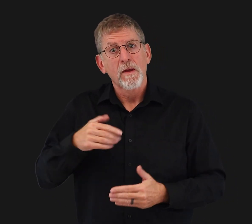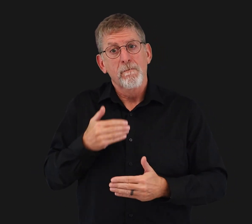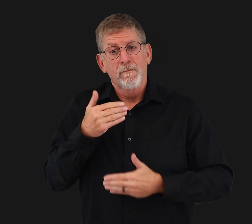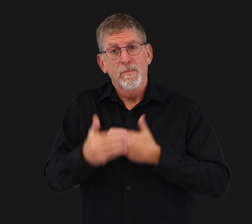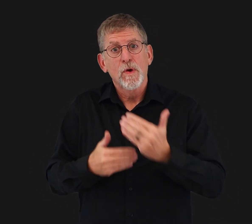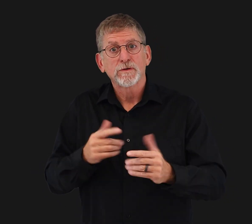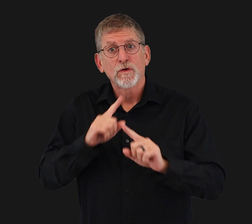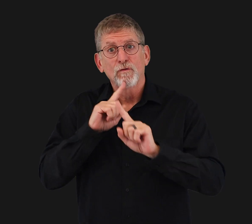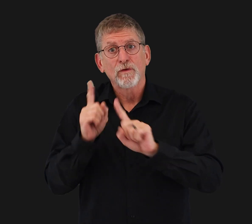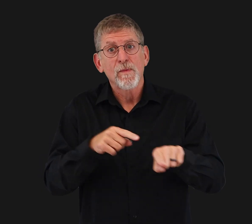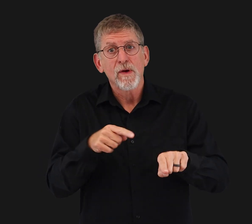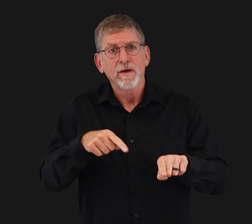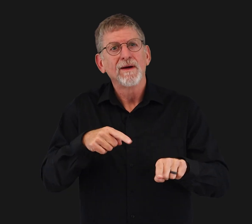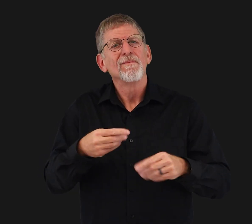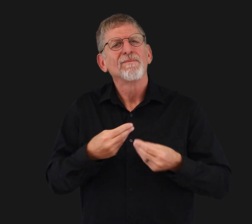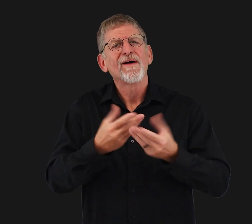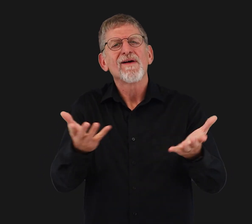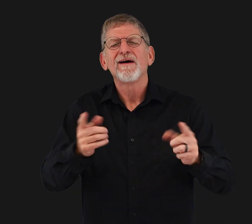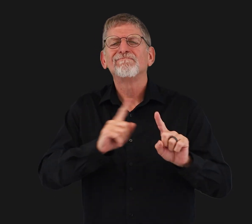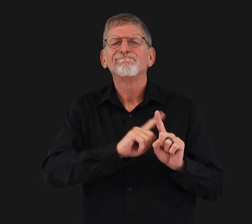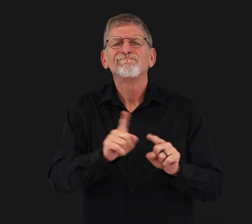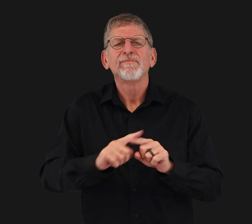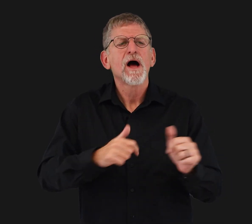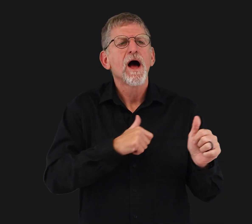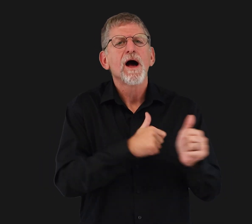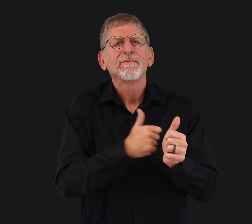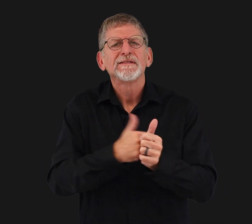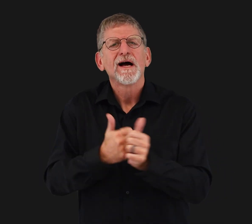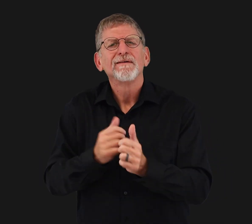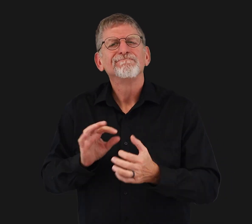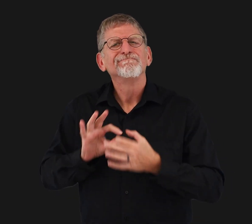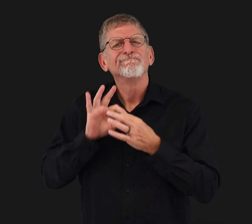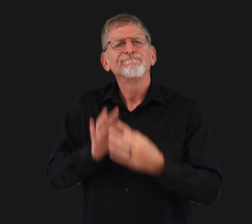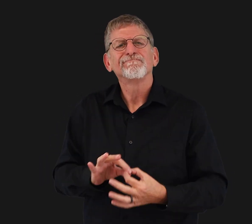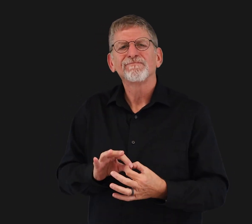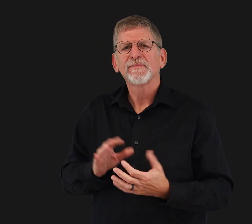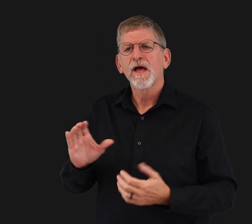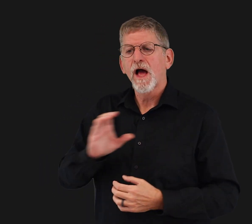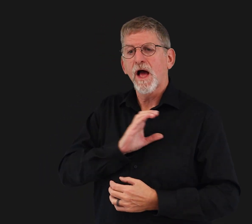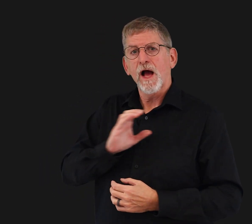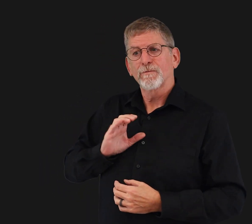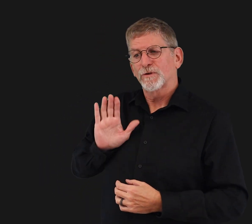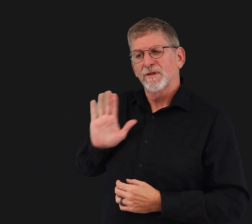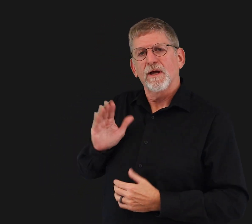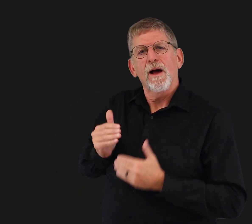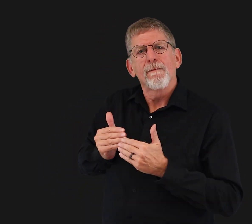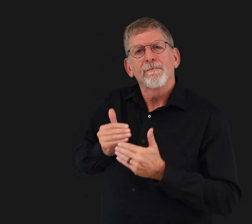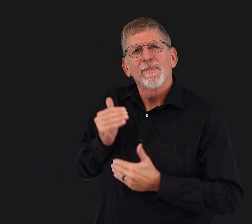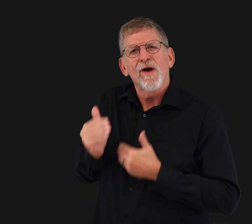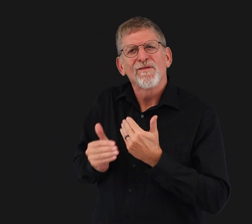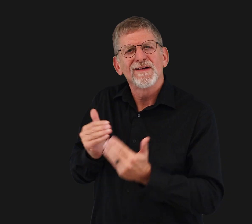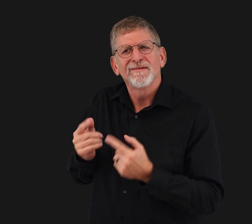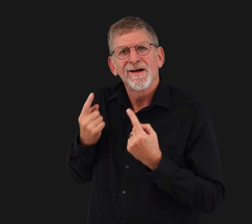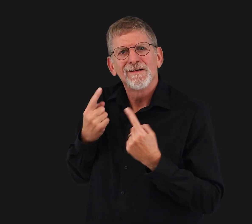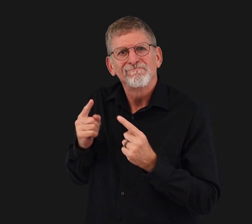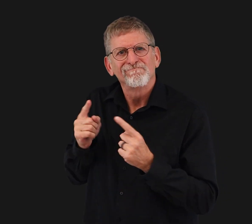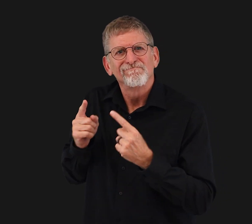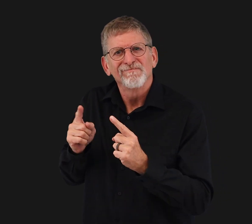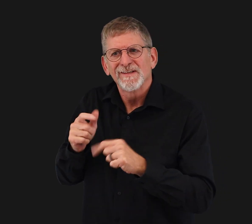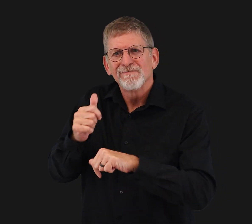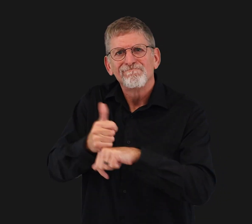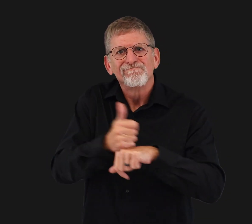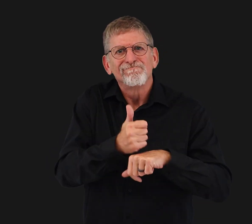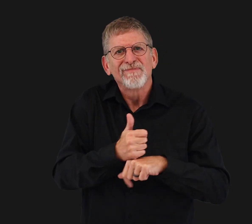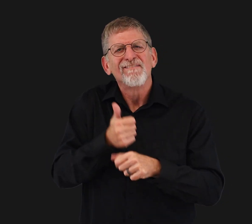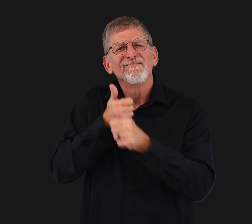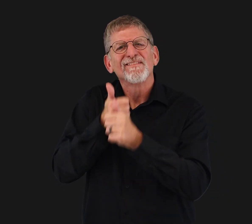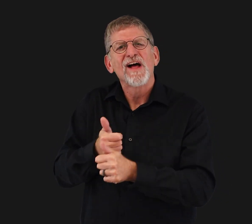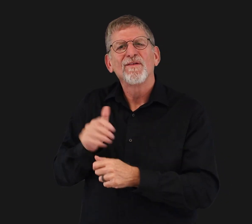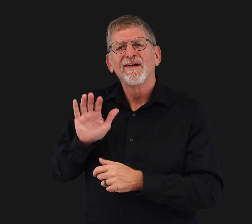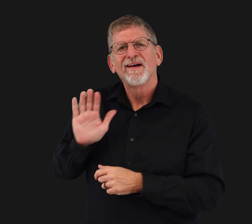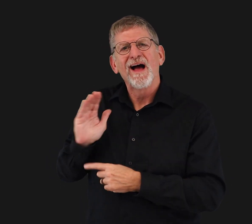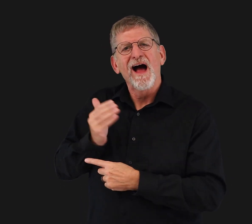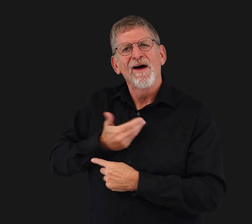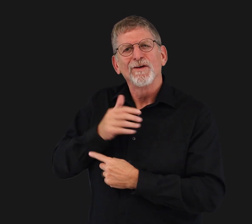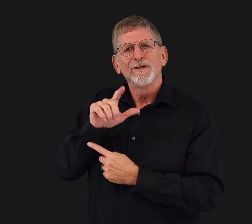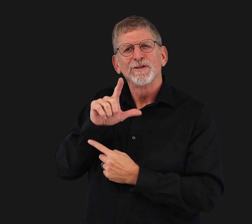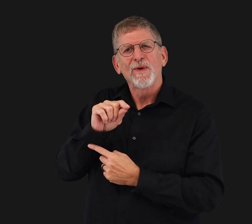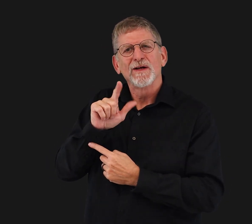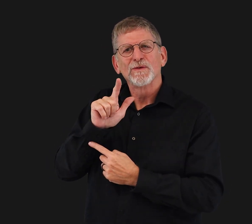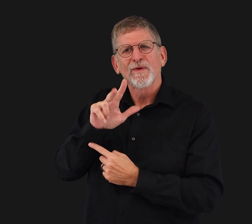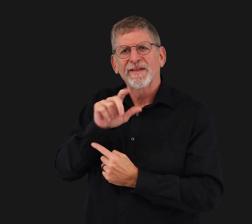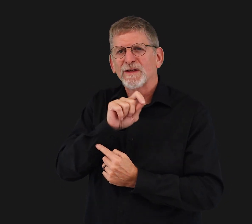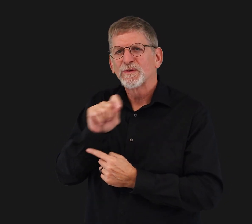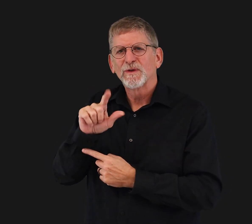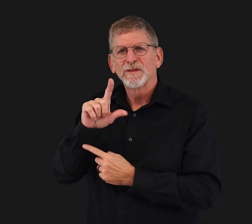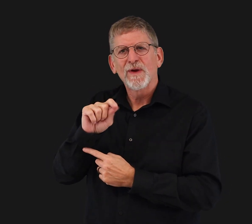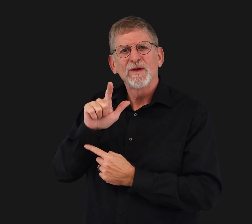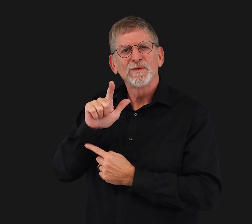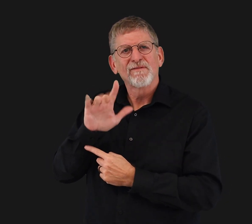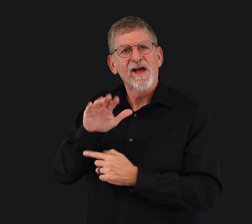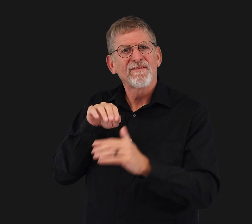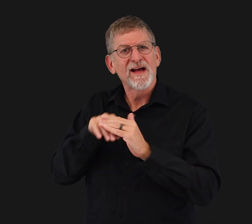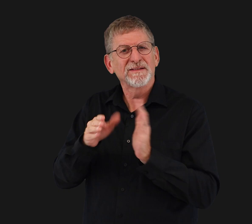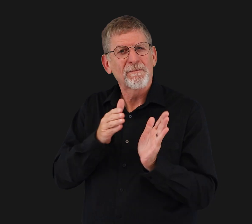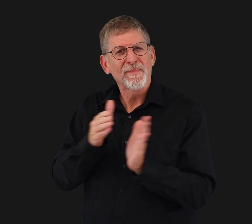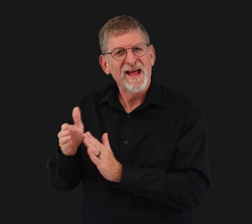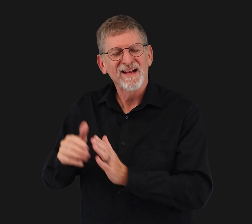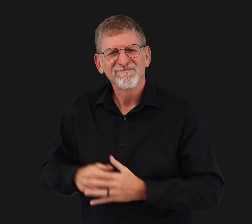This progress report provides updates on the progress the Commission has made in implementing our 2023–2025 Accessibility Plan.